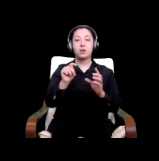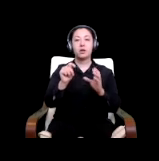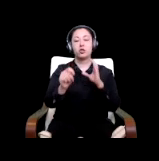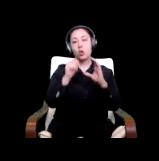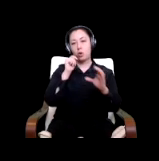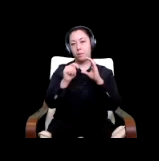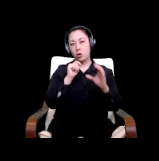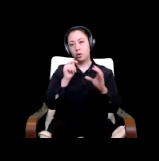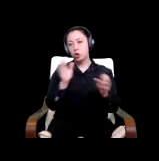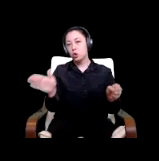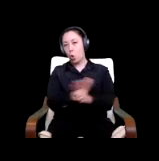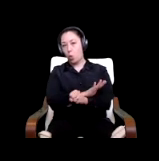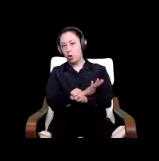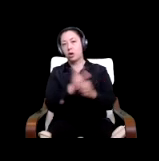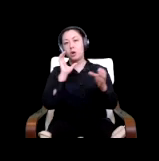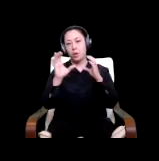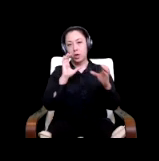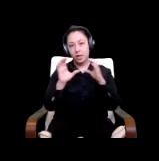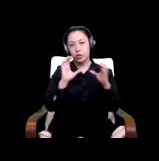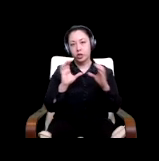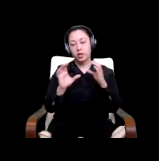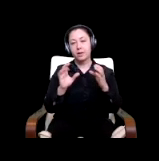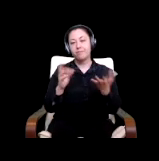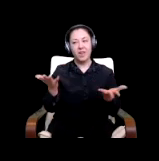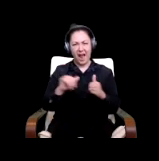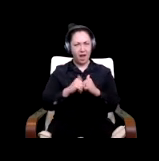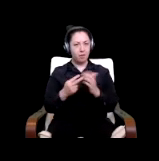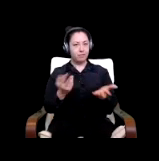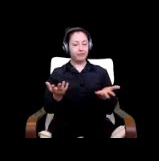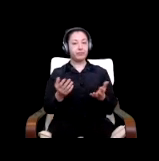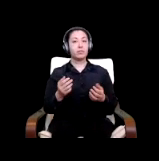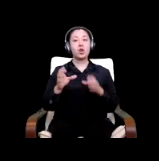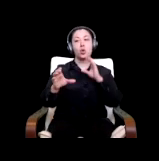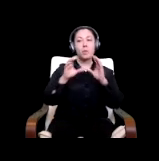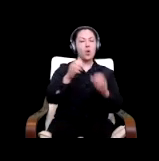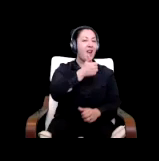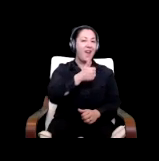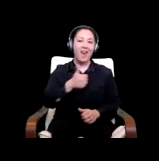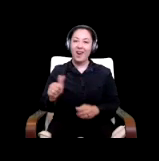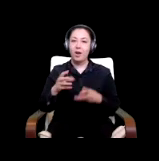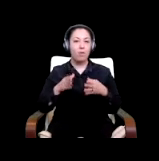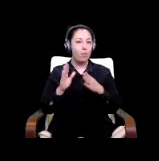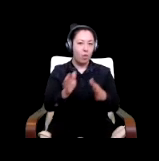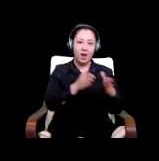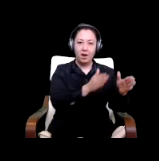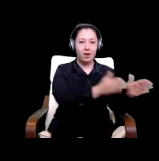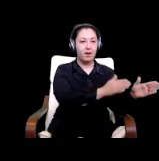That means communicating in any way that is accessible to the student and making as many